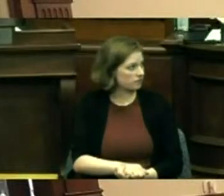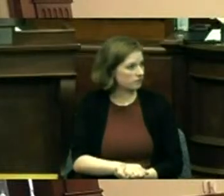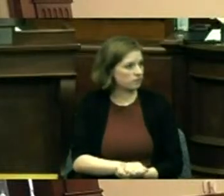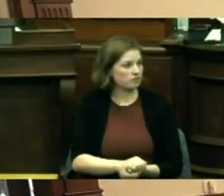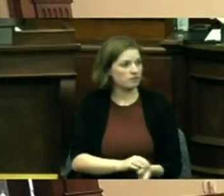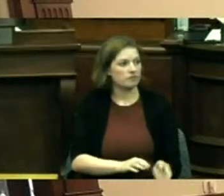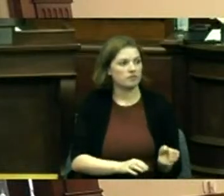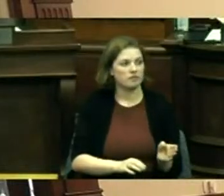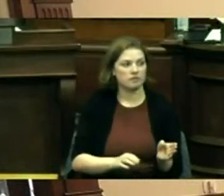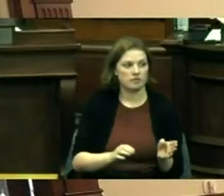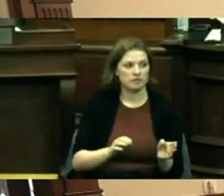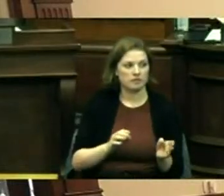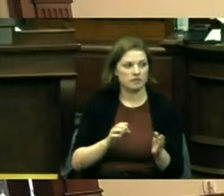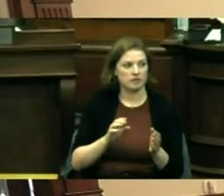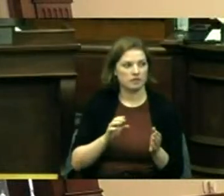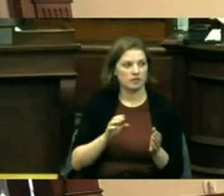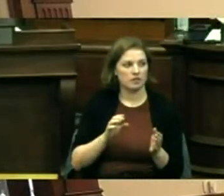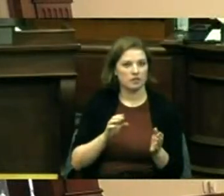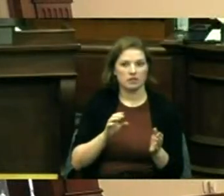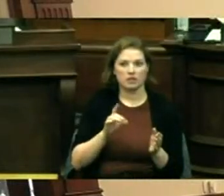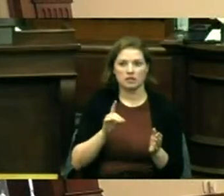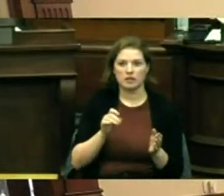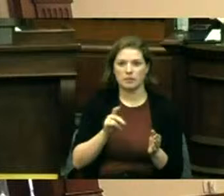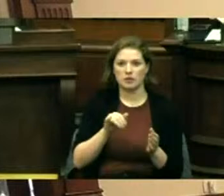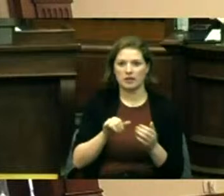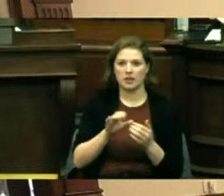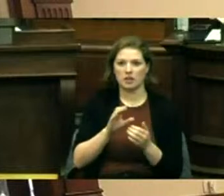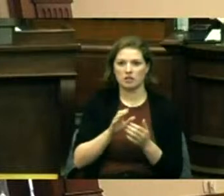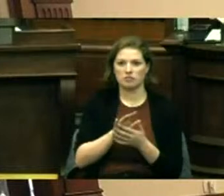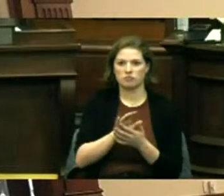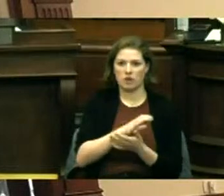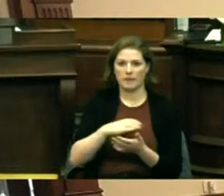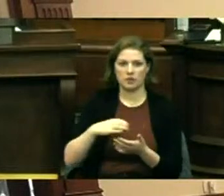of which areas of building A will be impacted by the project?